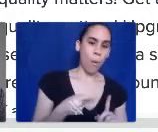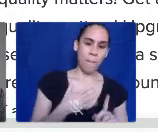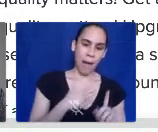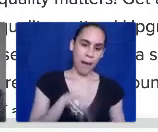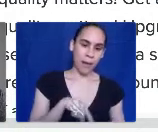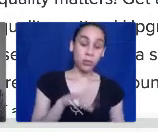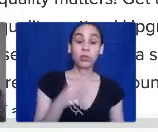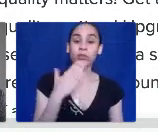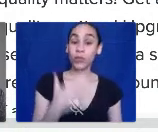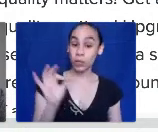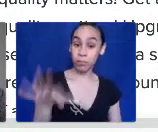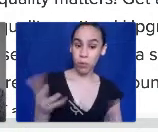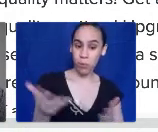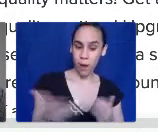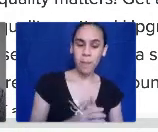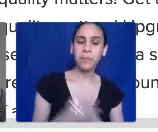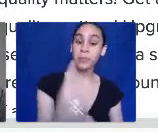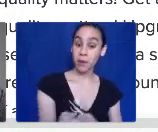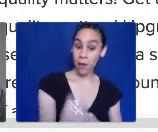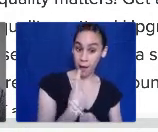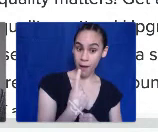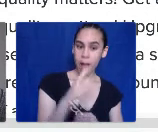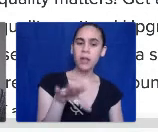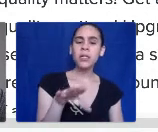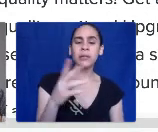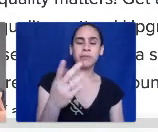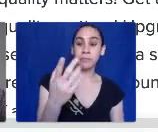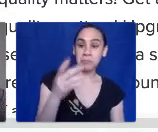a question so let's say hey tell me about time you struggled at work flip it around say okay